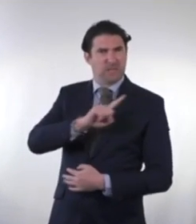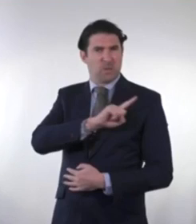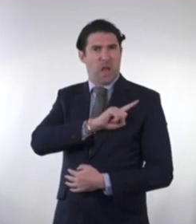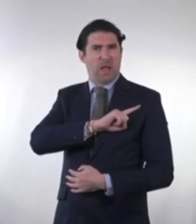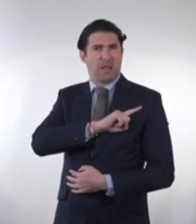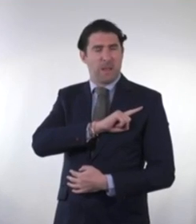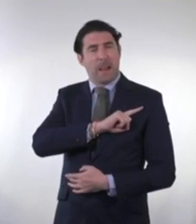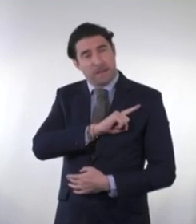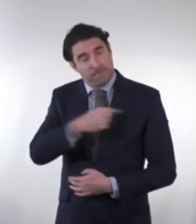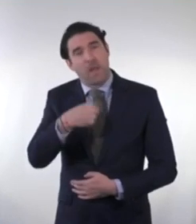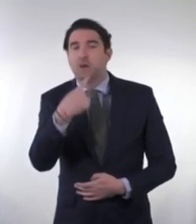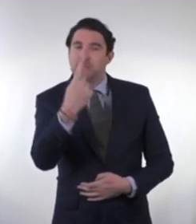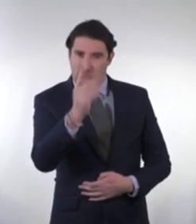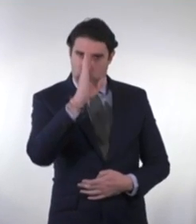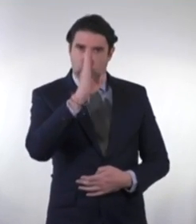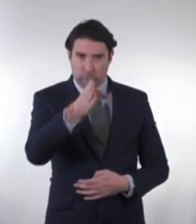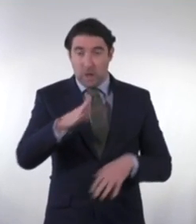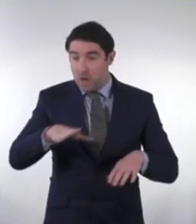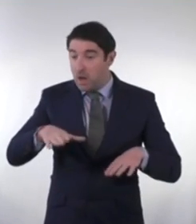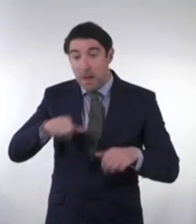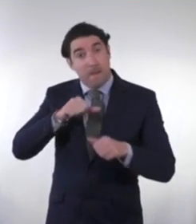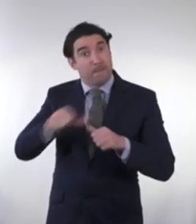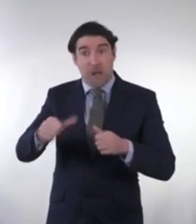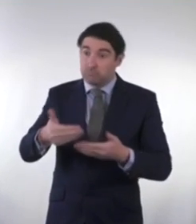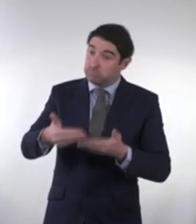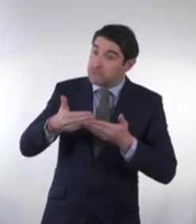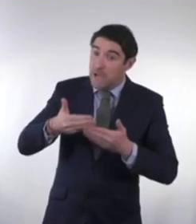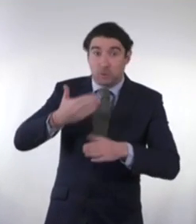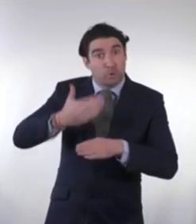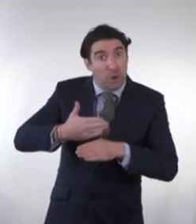The Prime Minister I am grateful to my hon. Friend. I can tell